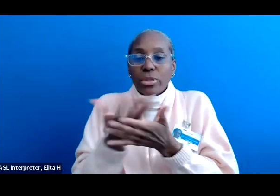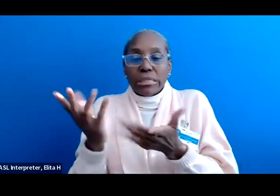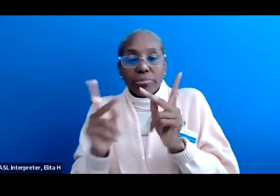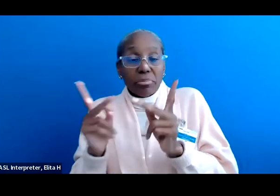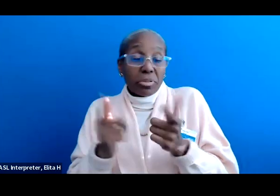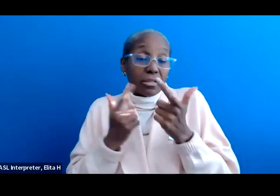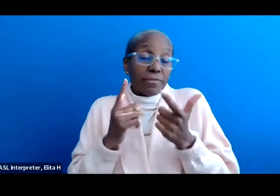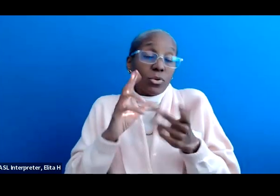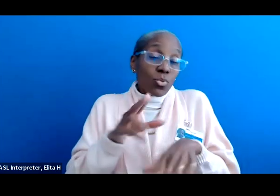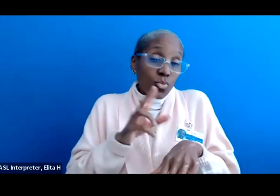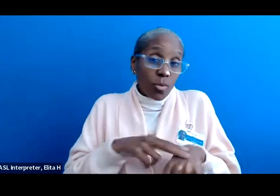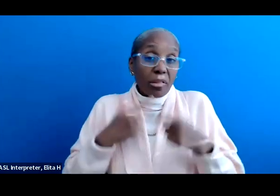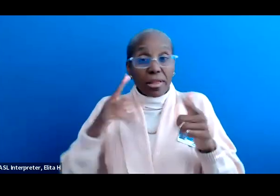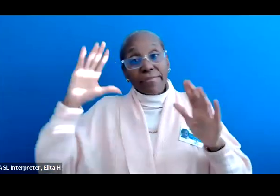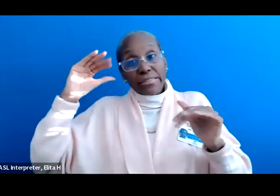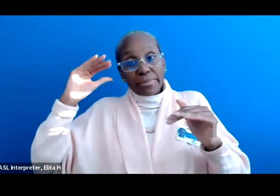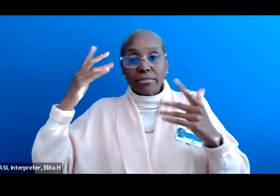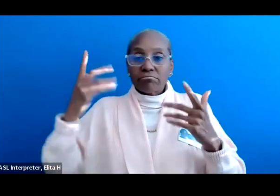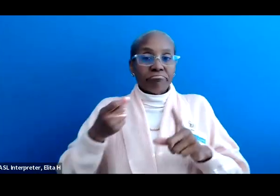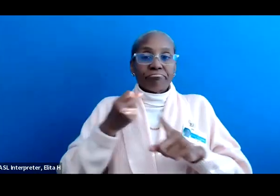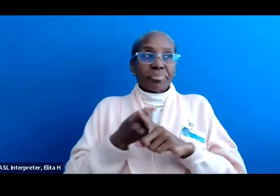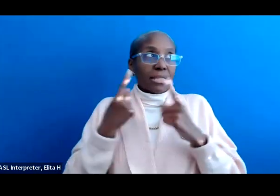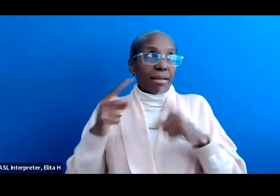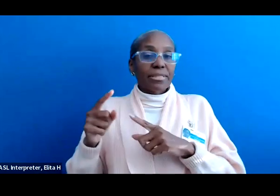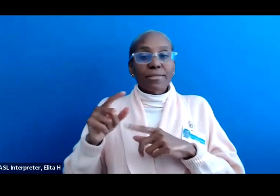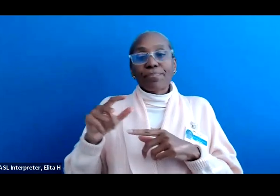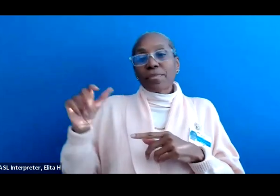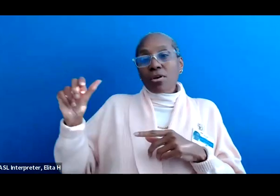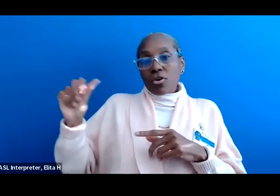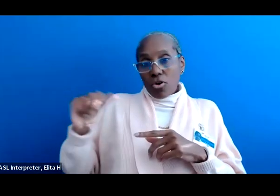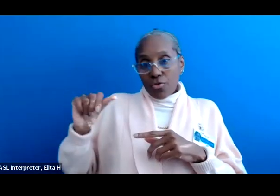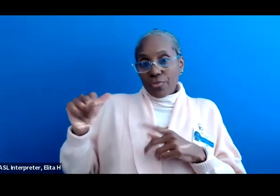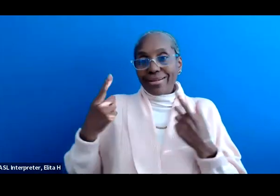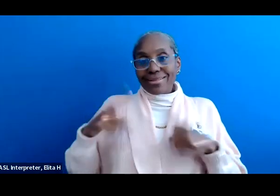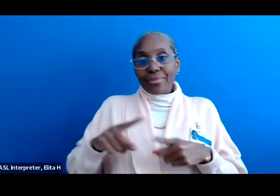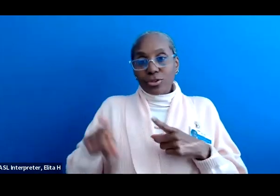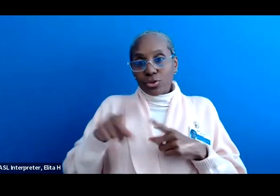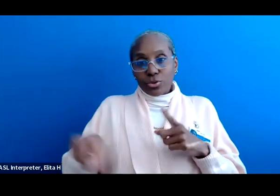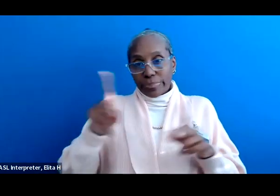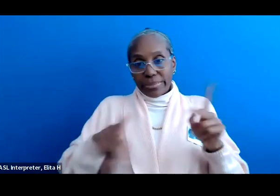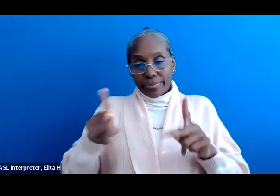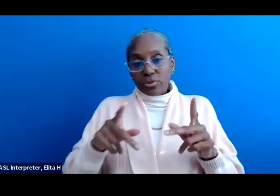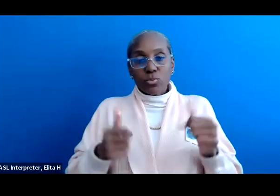life expectancies, so if these things happen, arthritis happens to people. Which do you think would be better?